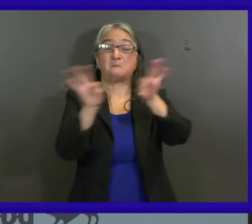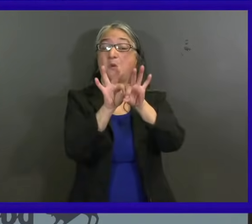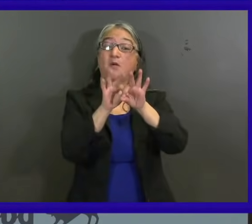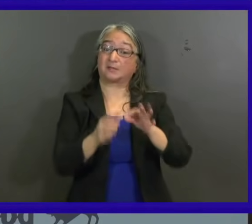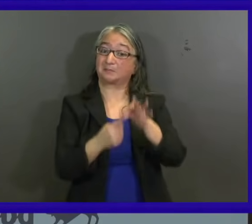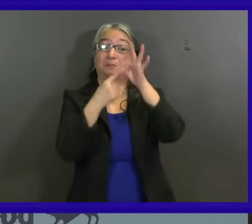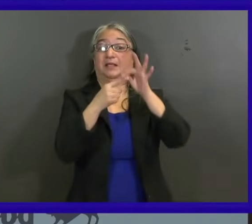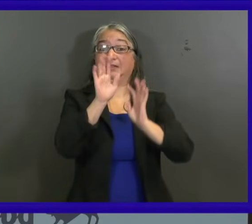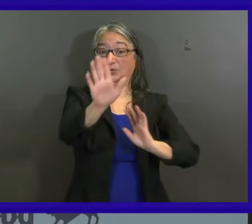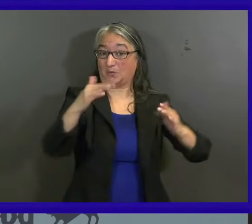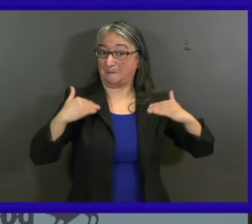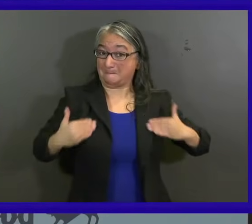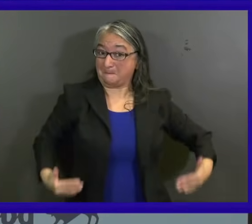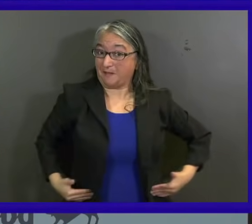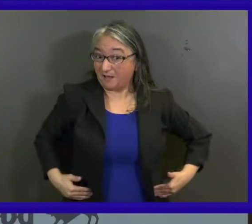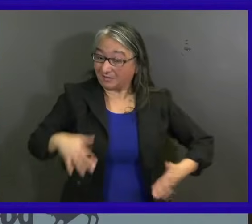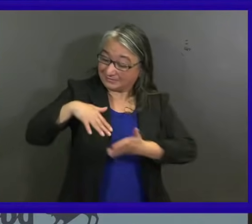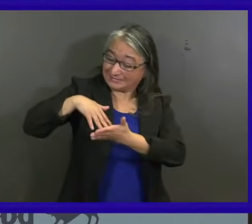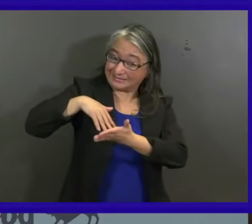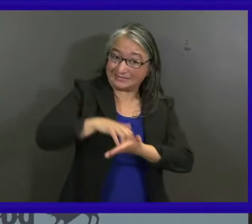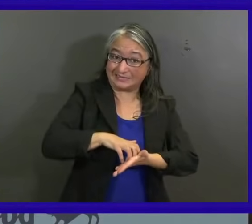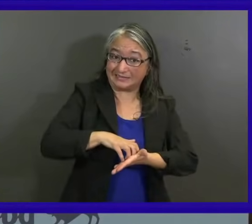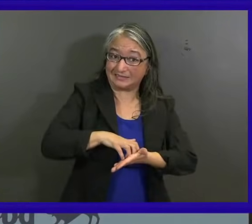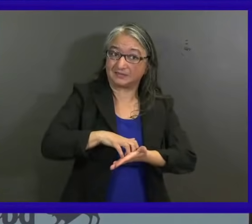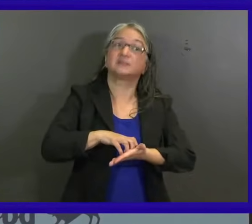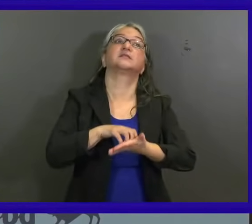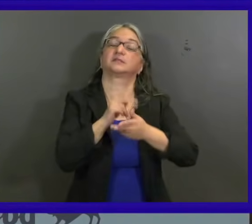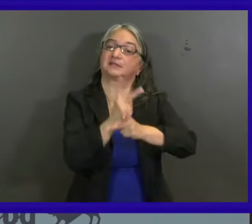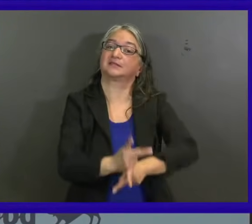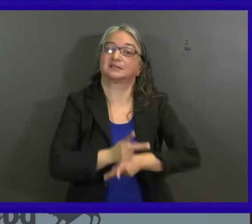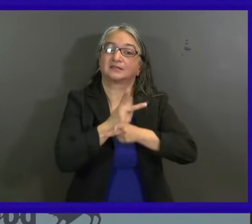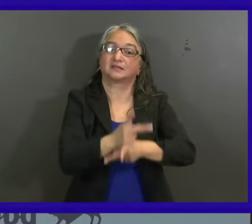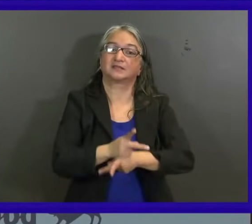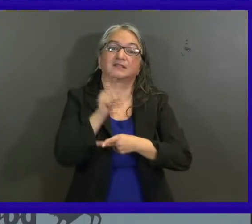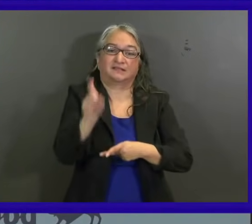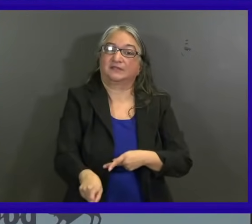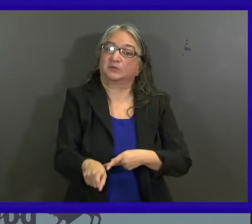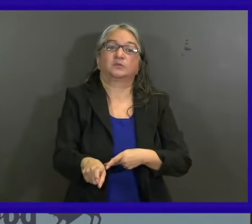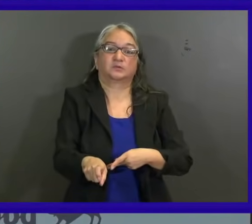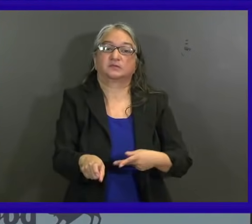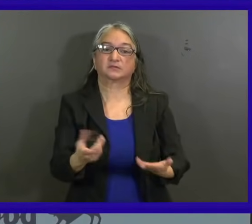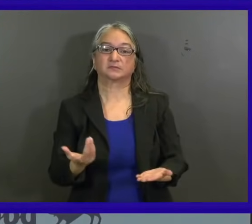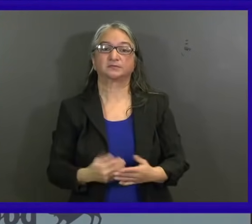a number of cases reported every day in vaccinated people but to be clear